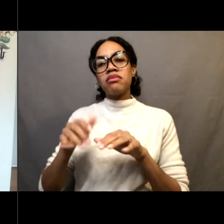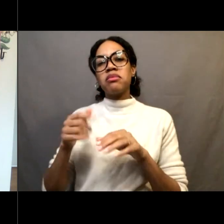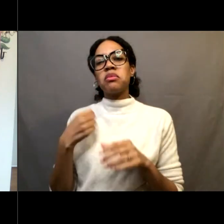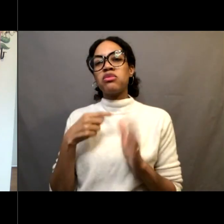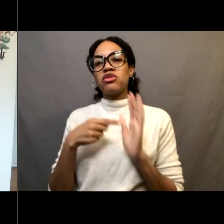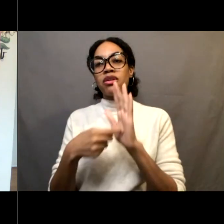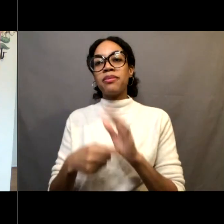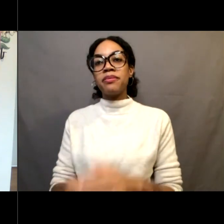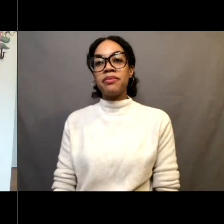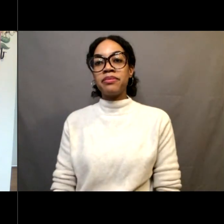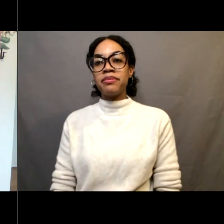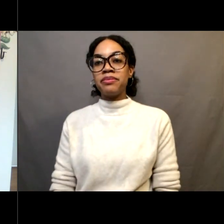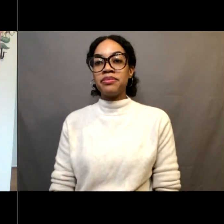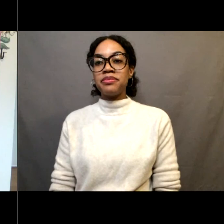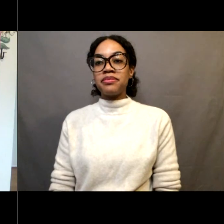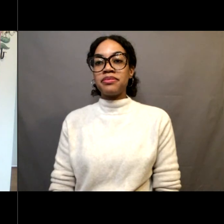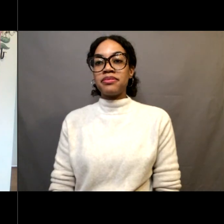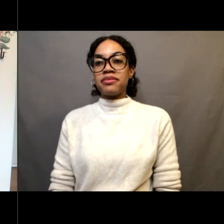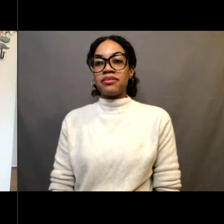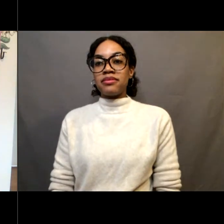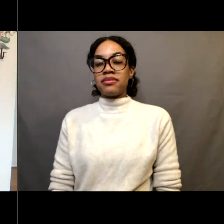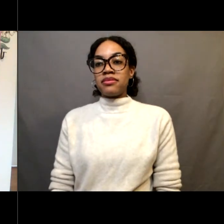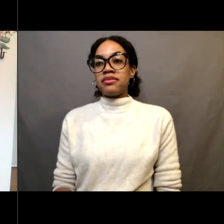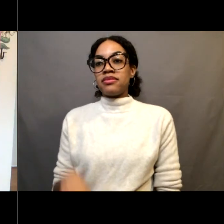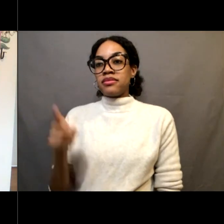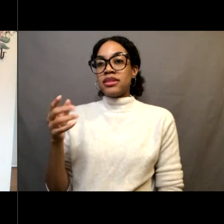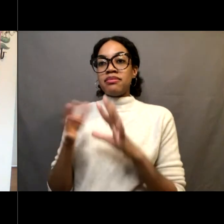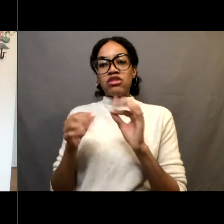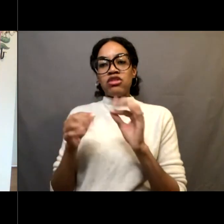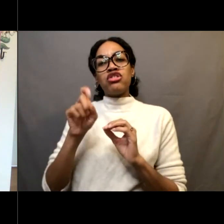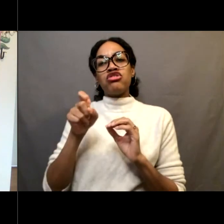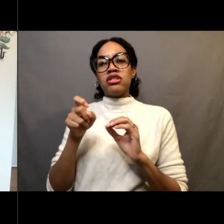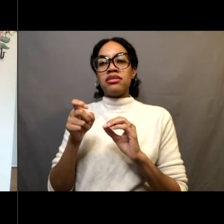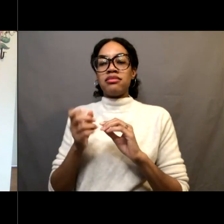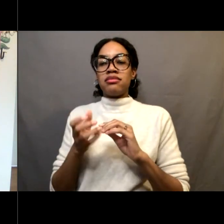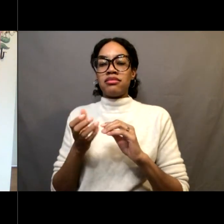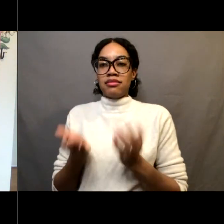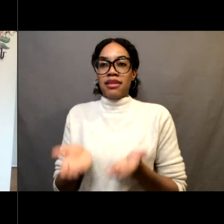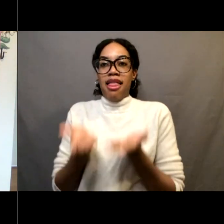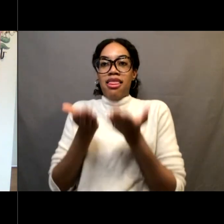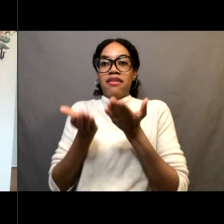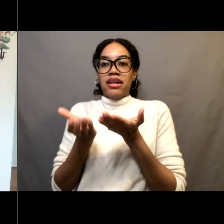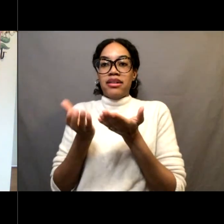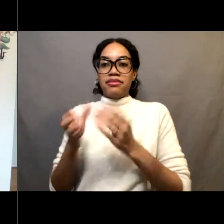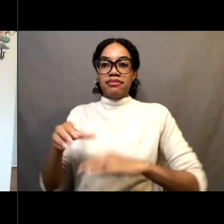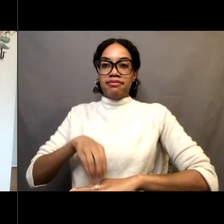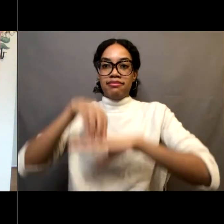and then, so I heard that we need to elevate and that was like a big call from the very beginning.